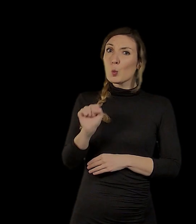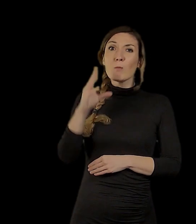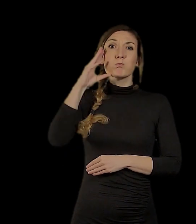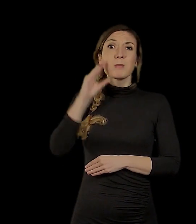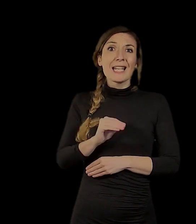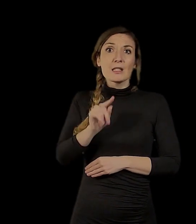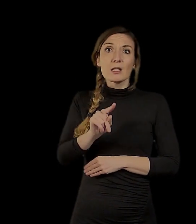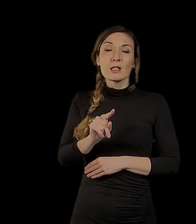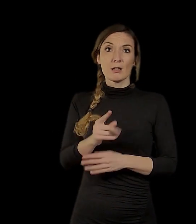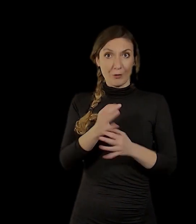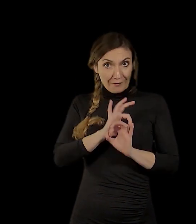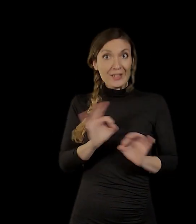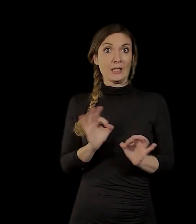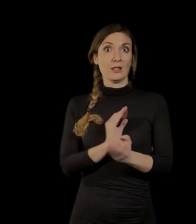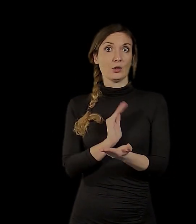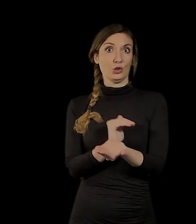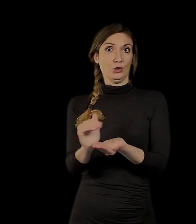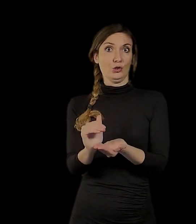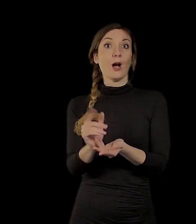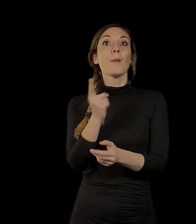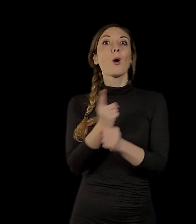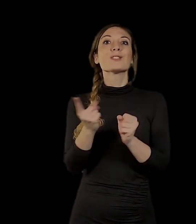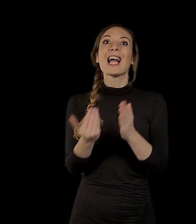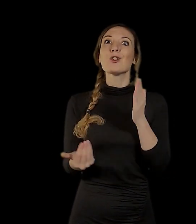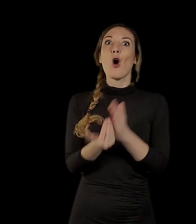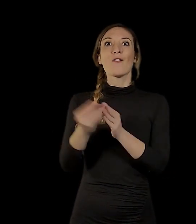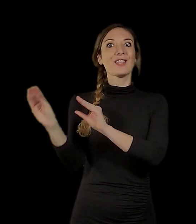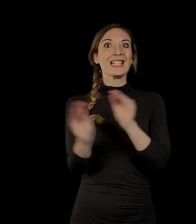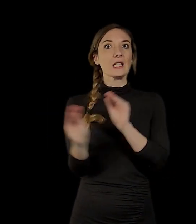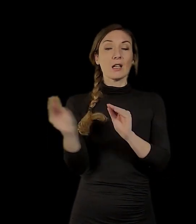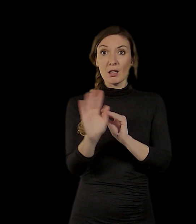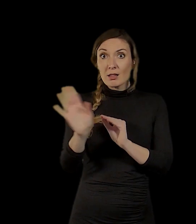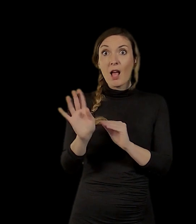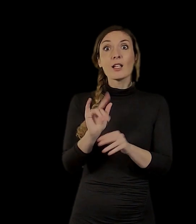principles that we worked with. As I said, a long time ago there was a factory there